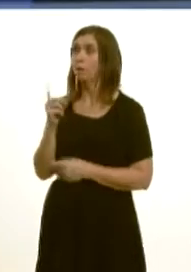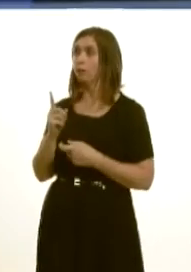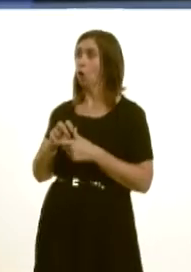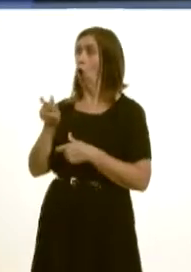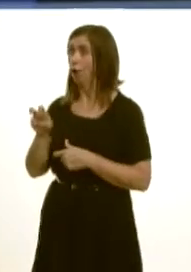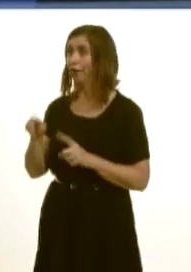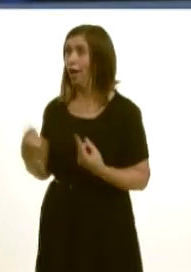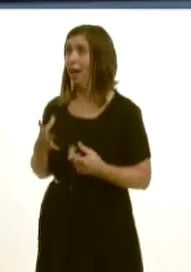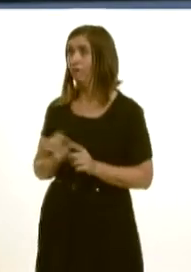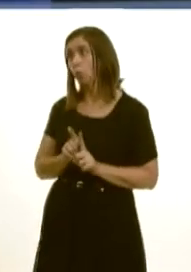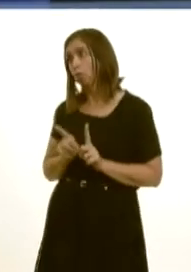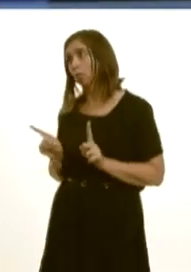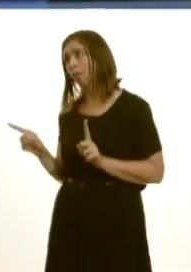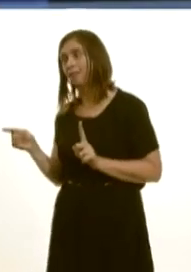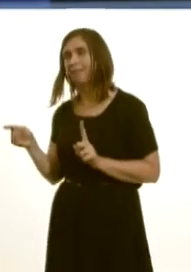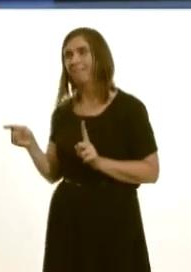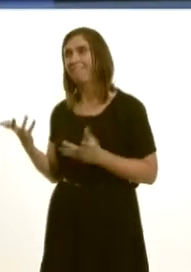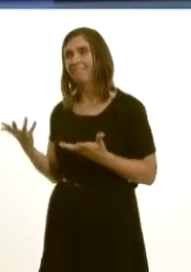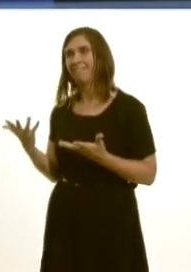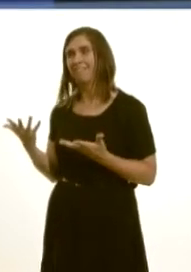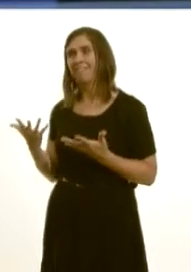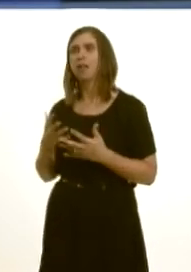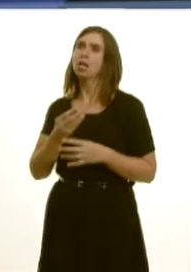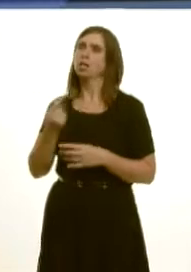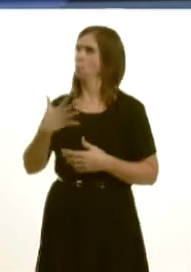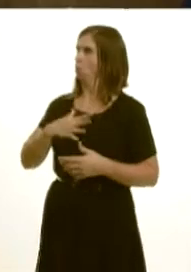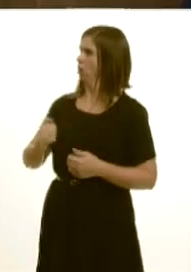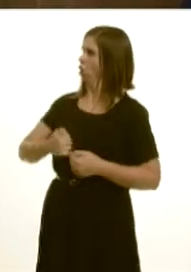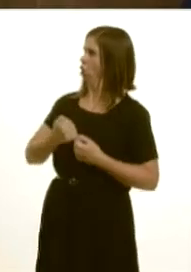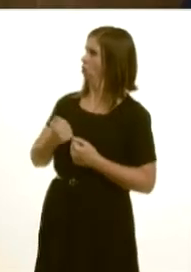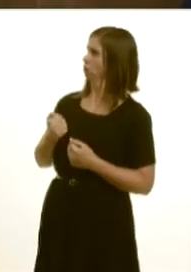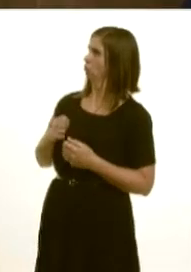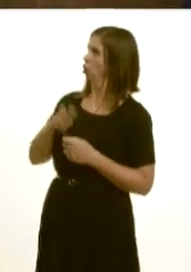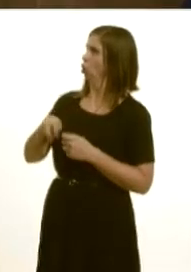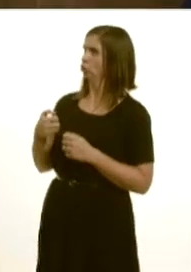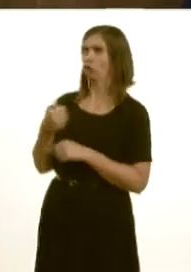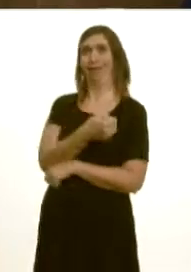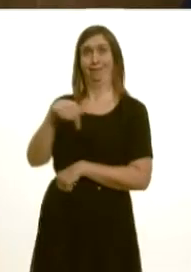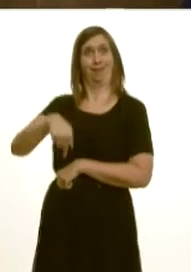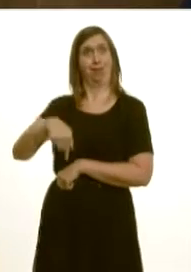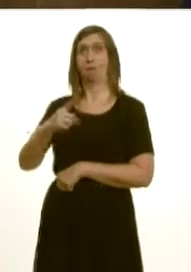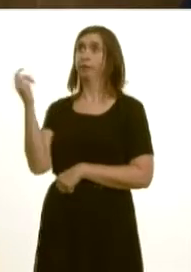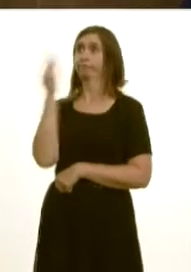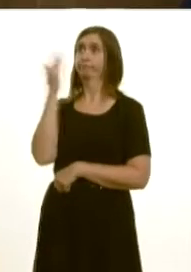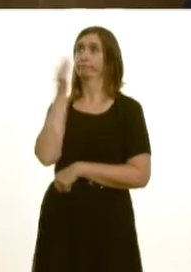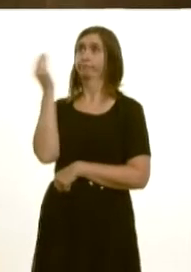that and we know that there are communities there that would wish to have their own rail service. That is something, certainly, that we are proactive in looking at.